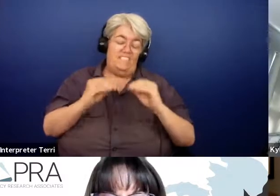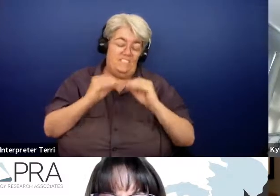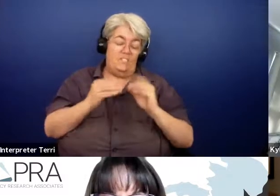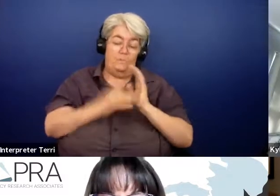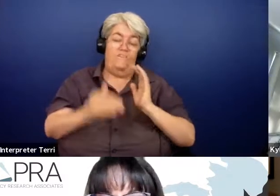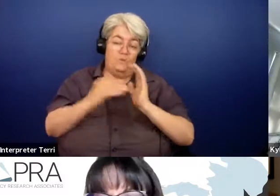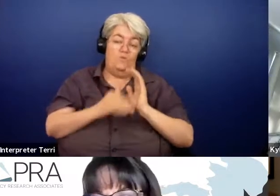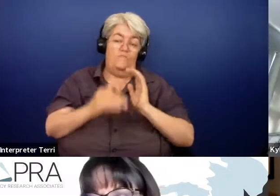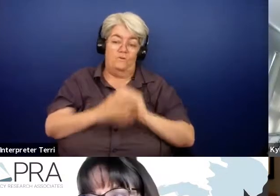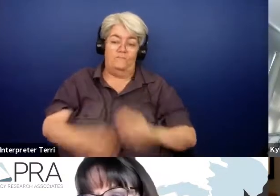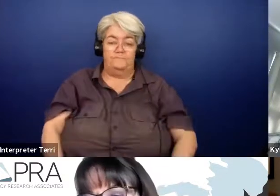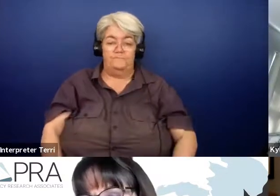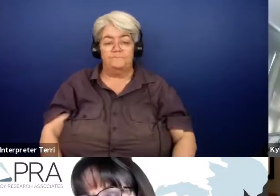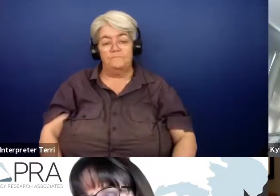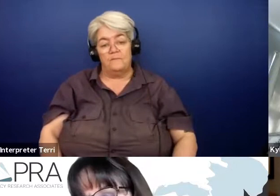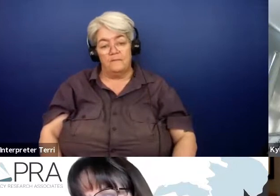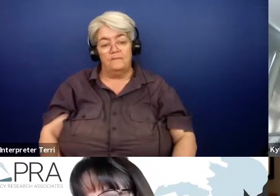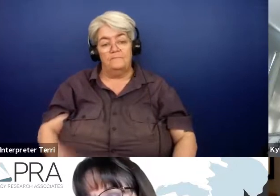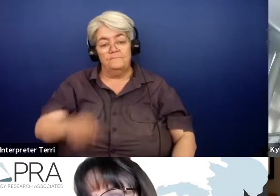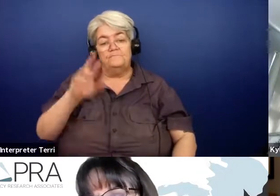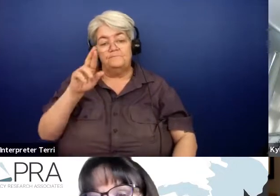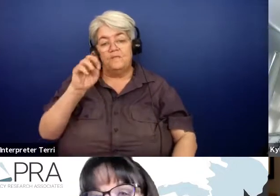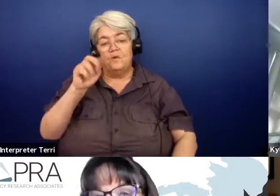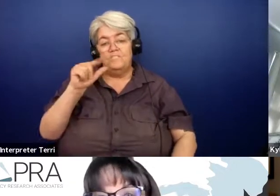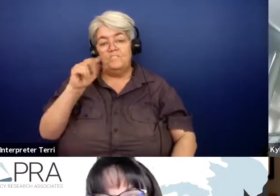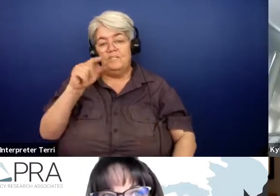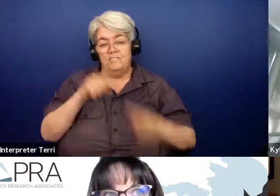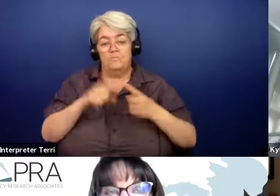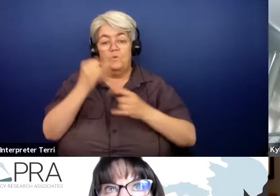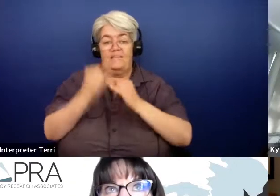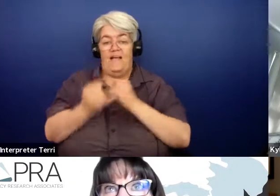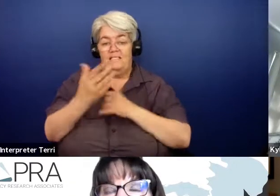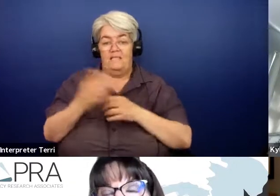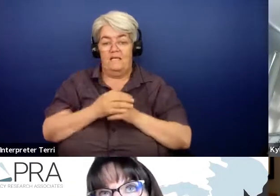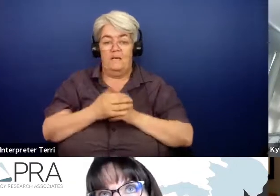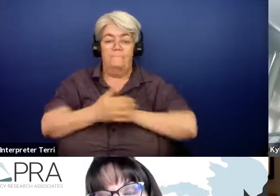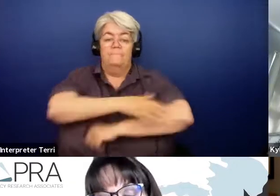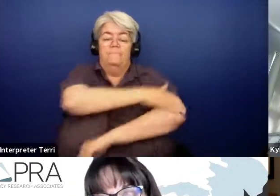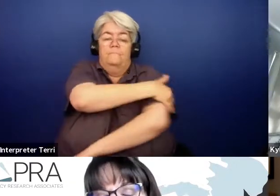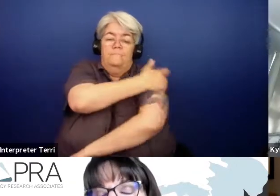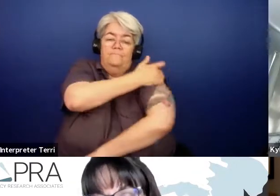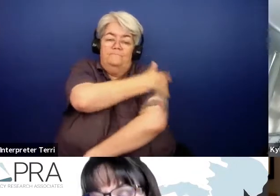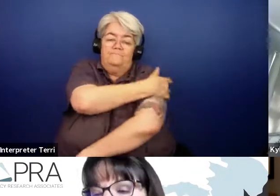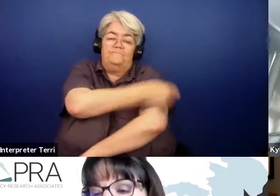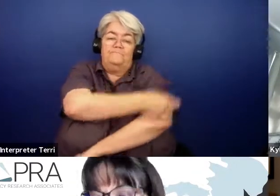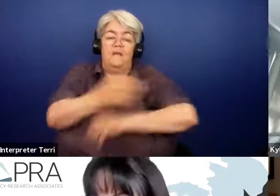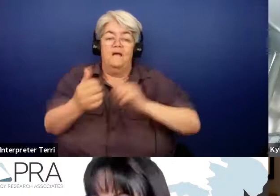keep educating people. One last thing on that -- that is also most -- not most -- several places have reentry